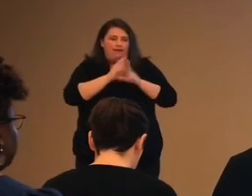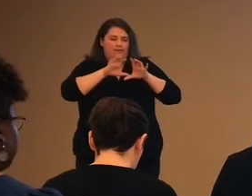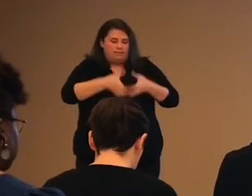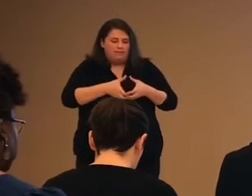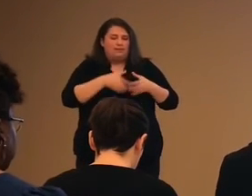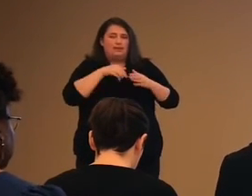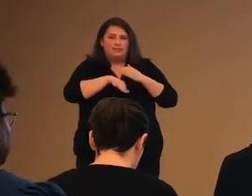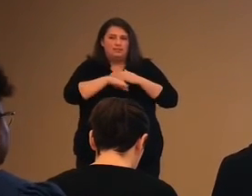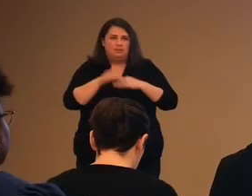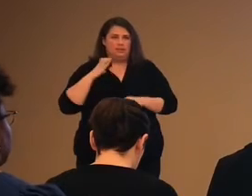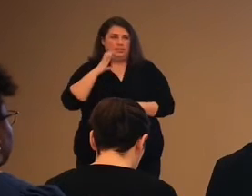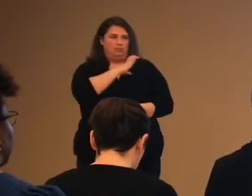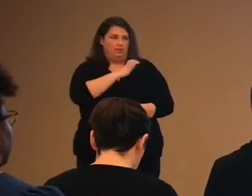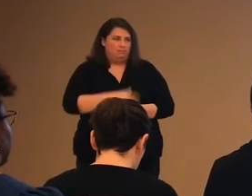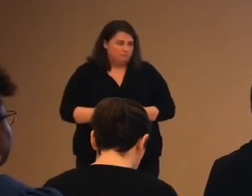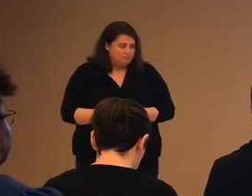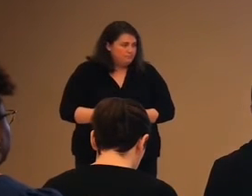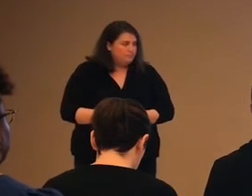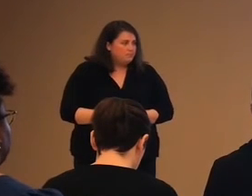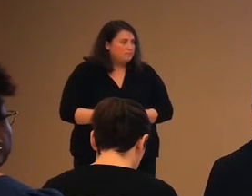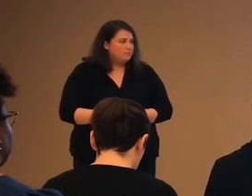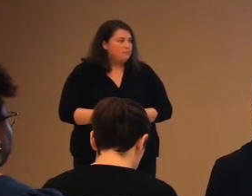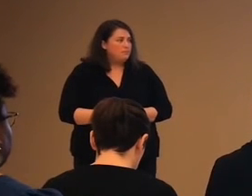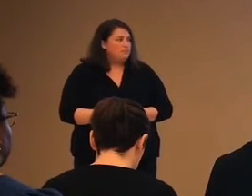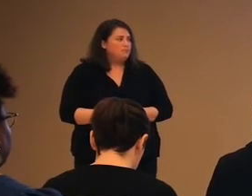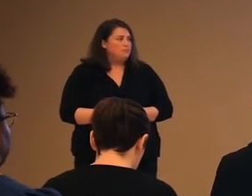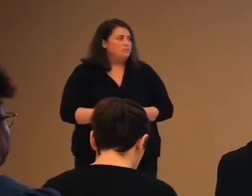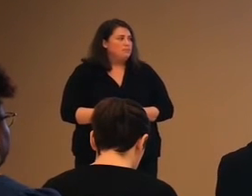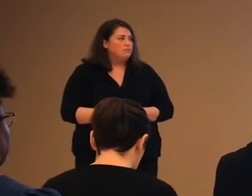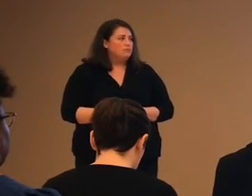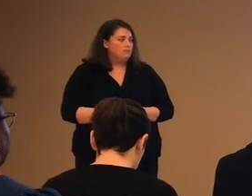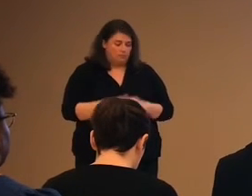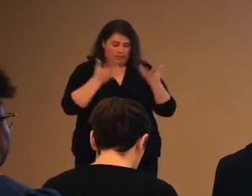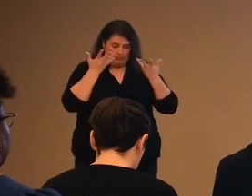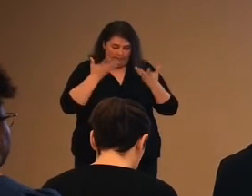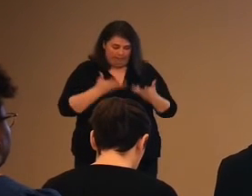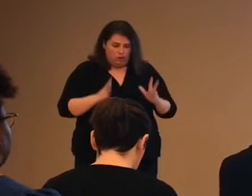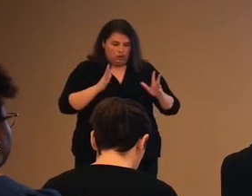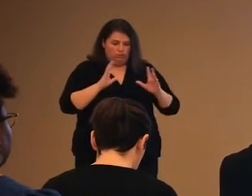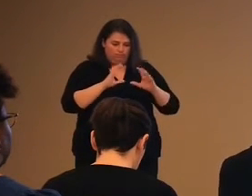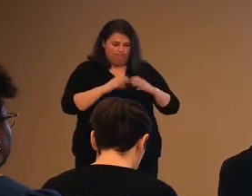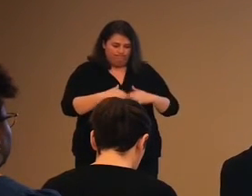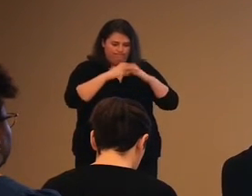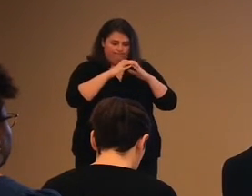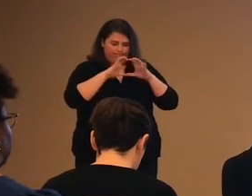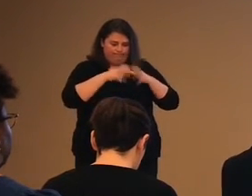accessibility committees So we did that because we really wanted to focus on accessibility